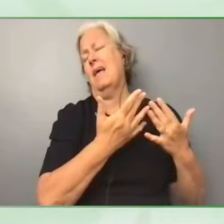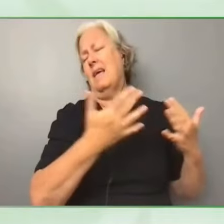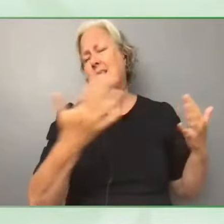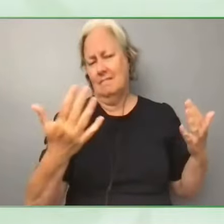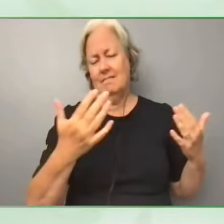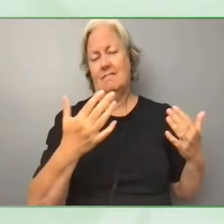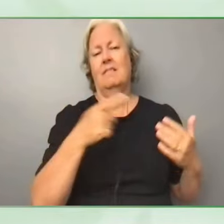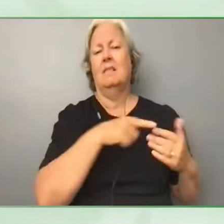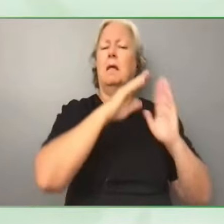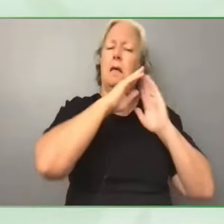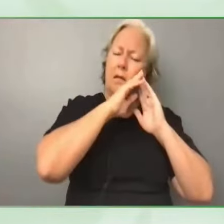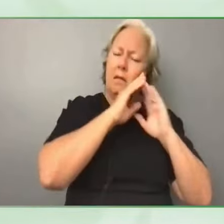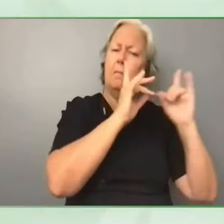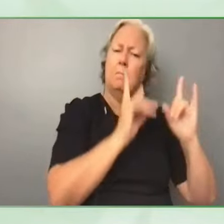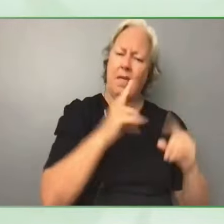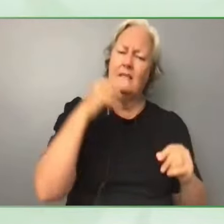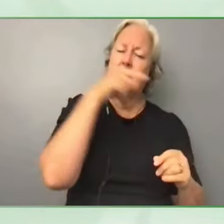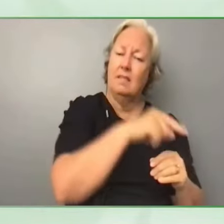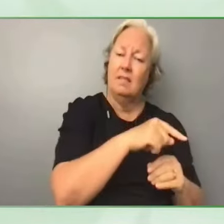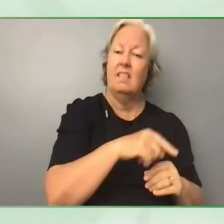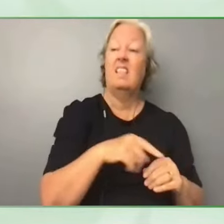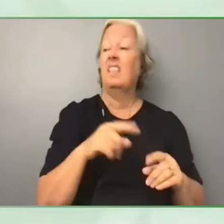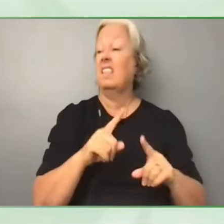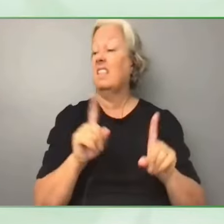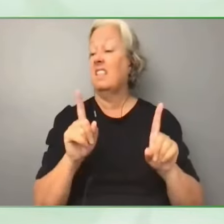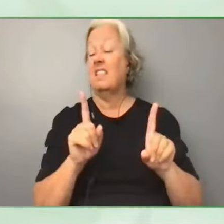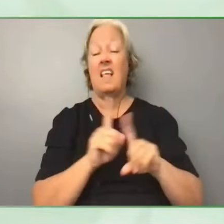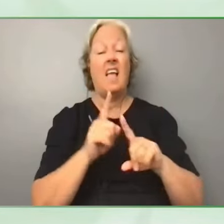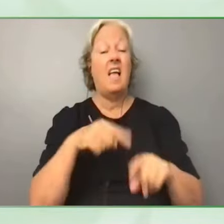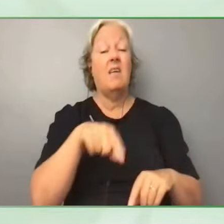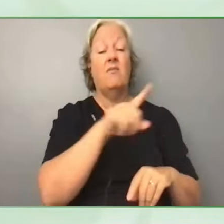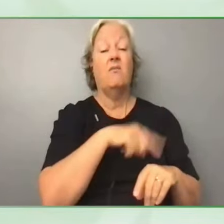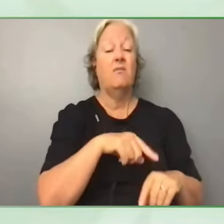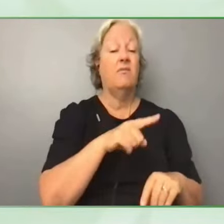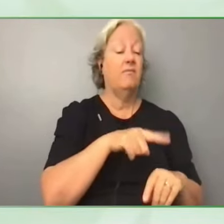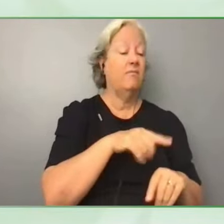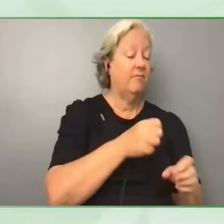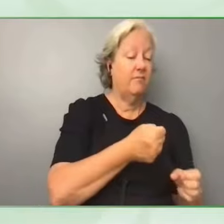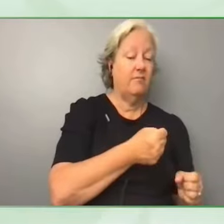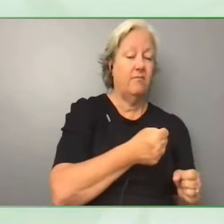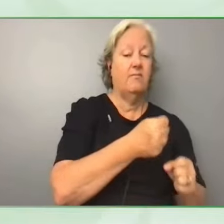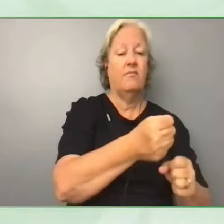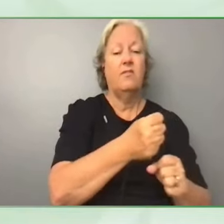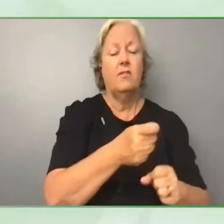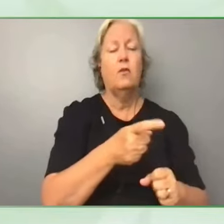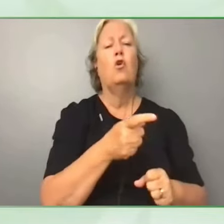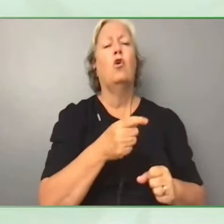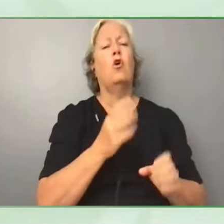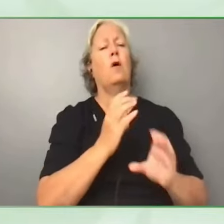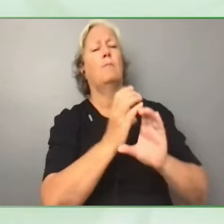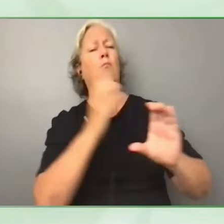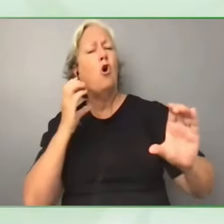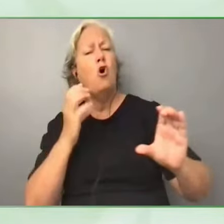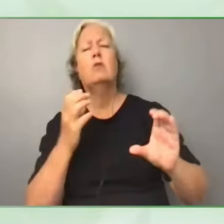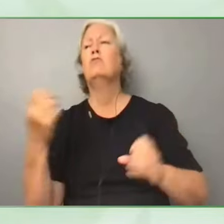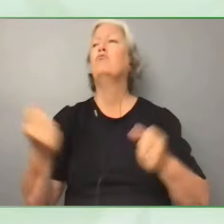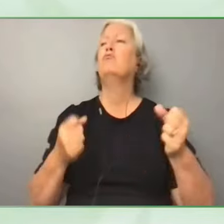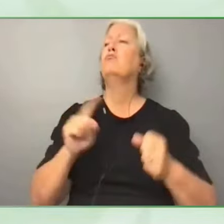They just put people in a bus, take them to their community and say can you reach home?